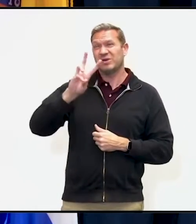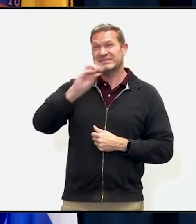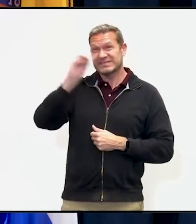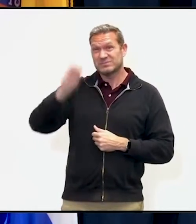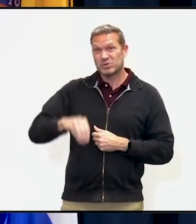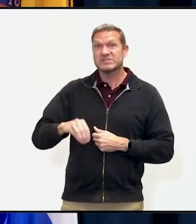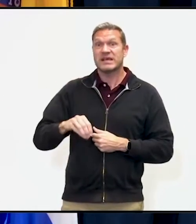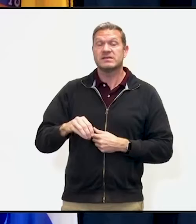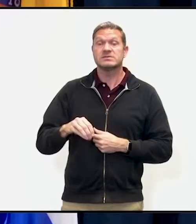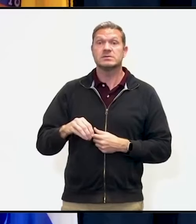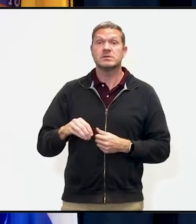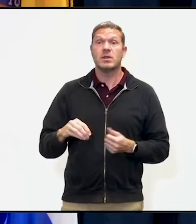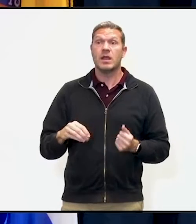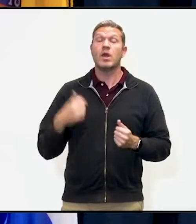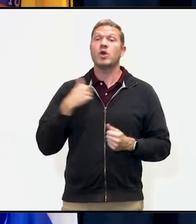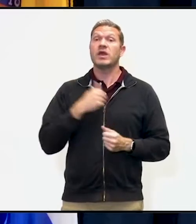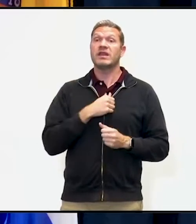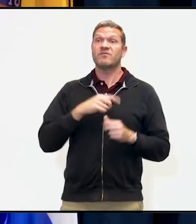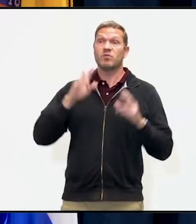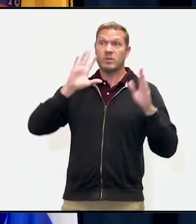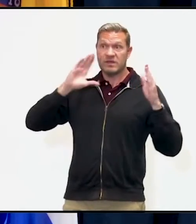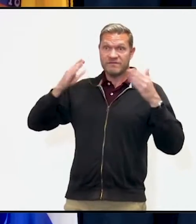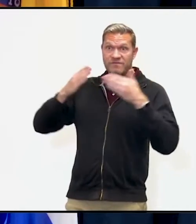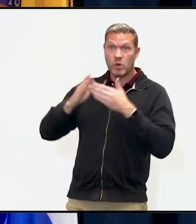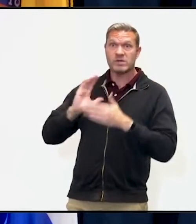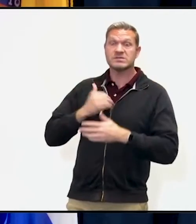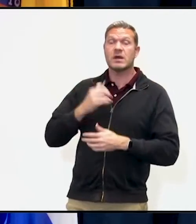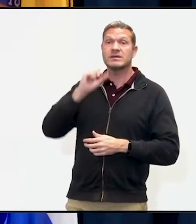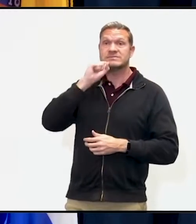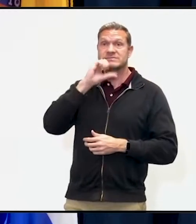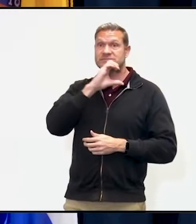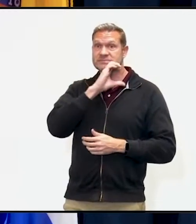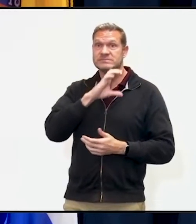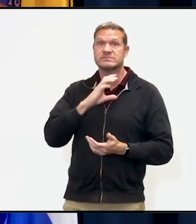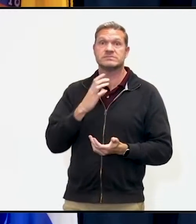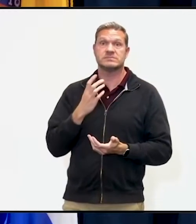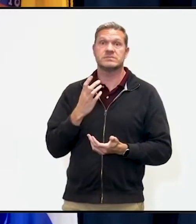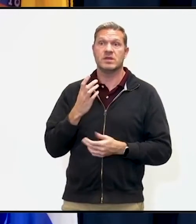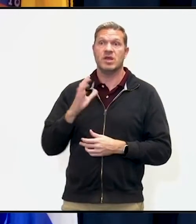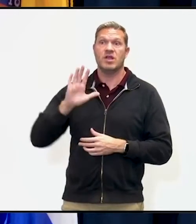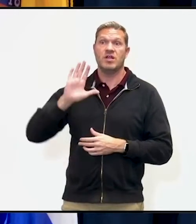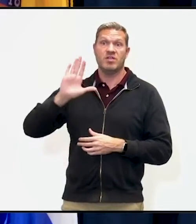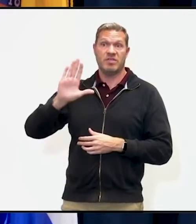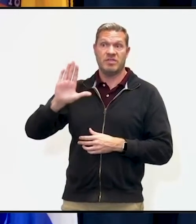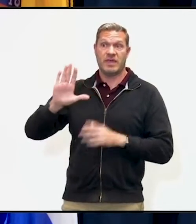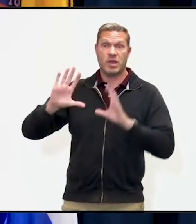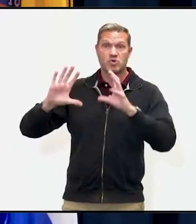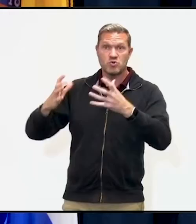And we look at our senior population, our senior population, over 85 percent so almost